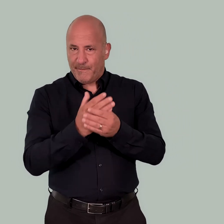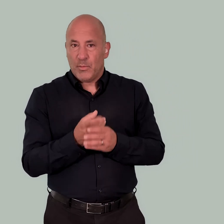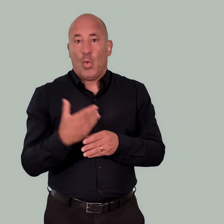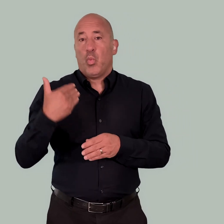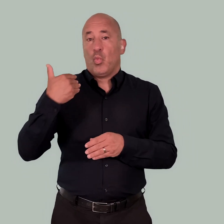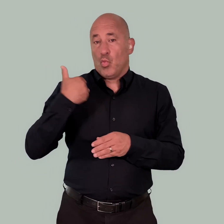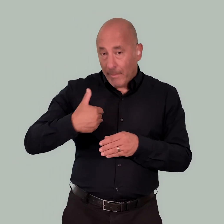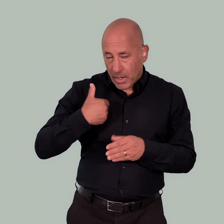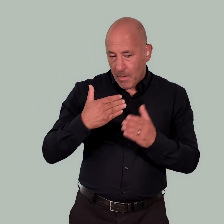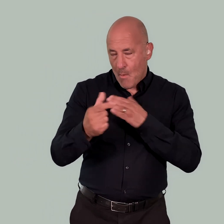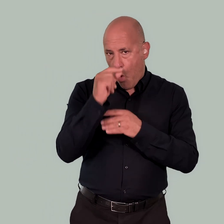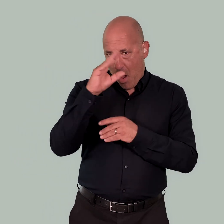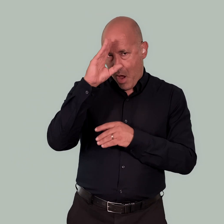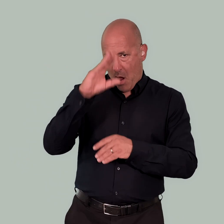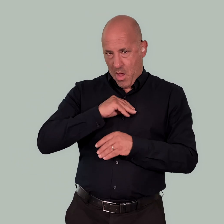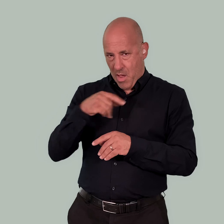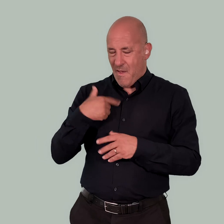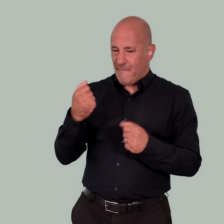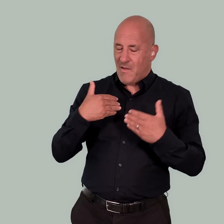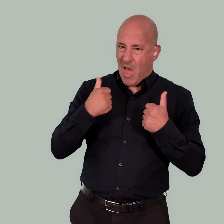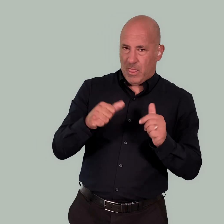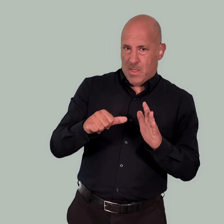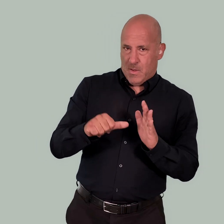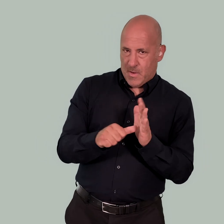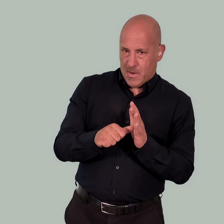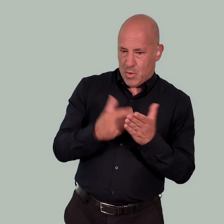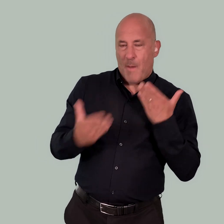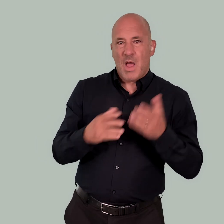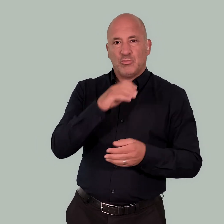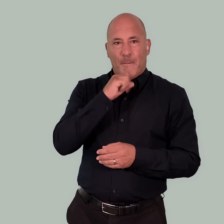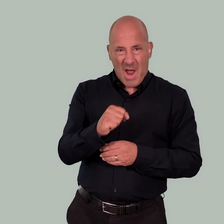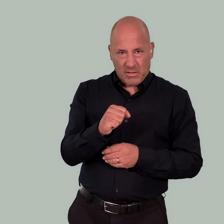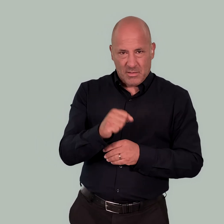women are more likely to report a limiting health condition than men,